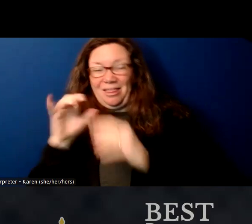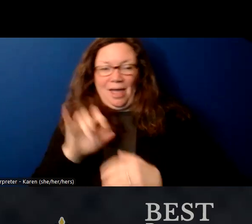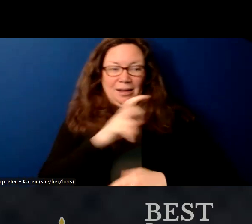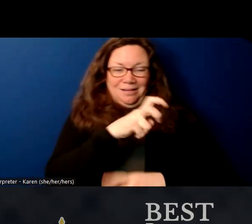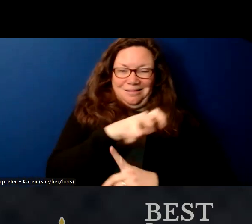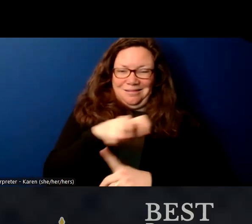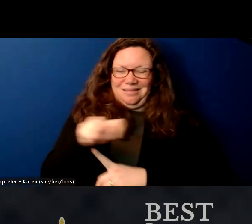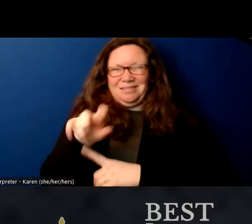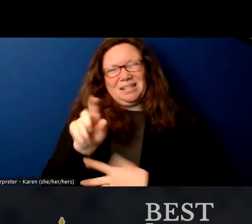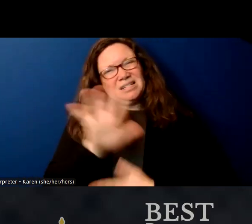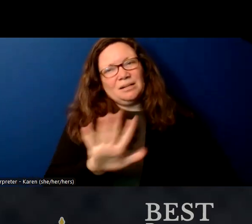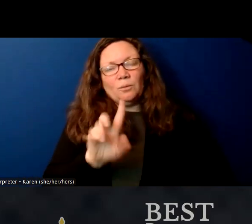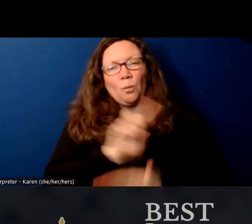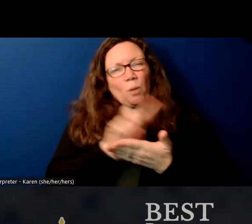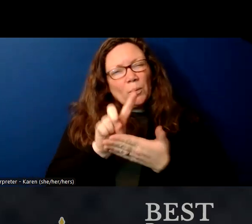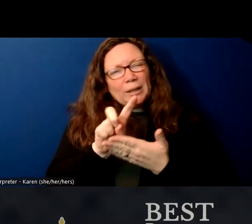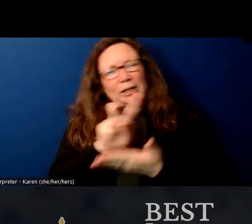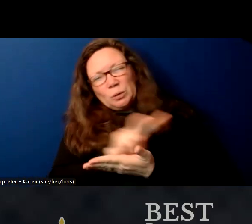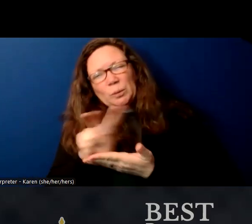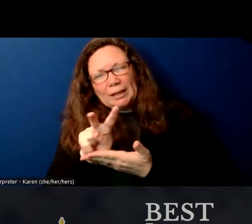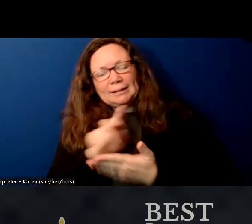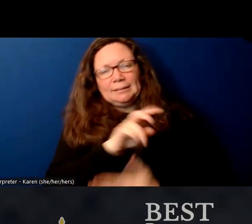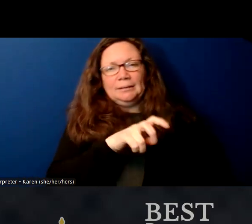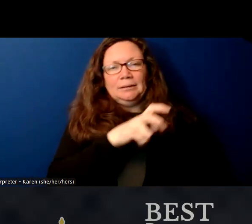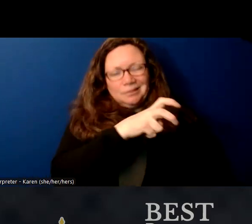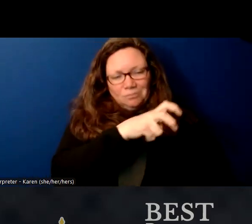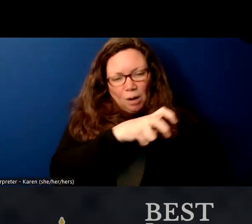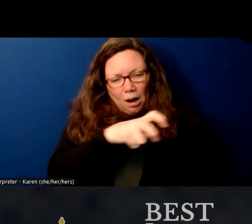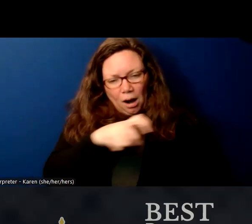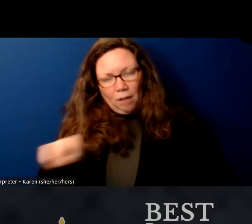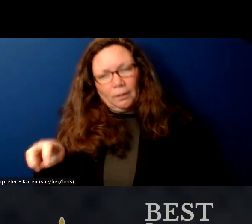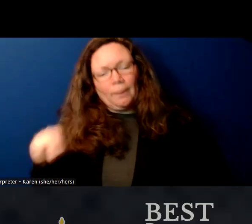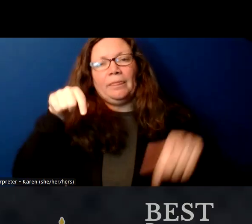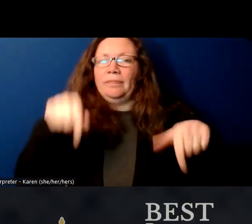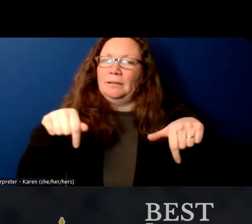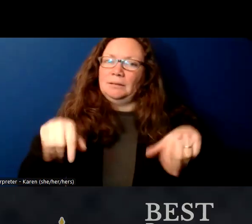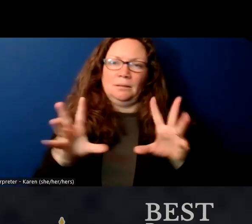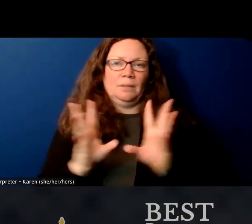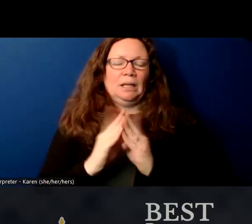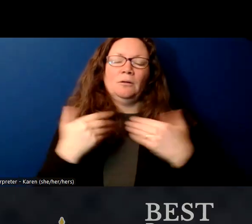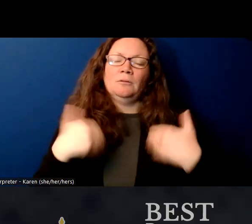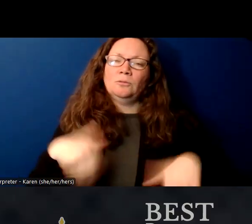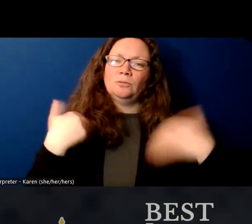There's a lot of information on this. Jack and Shippo is here to reiterate that schedule.